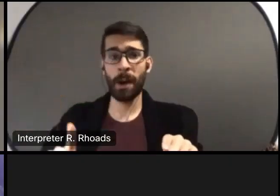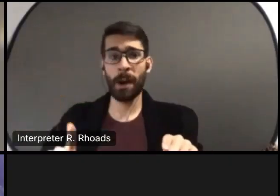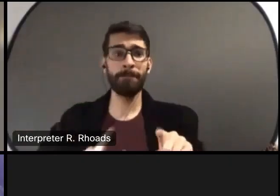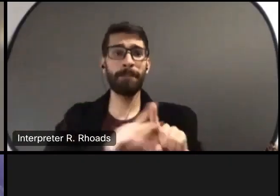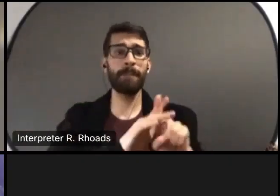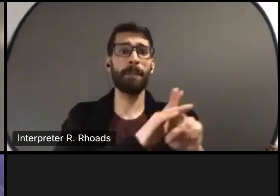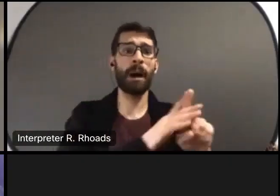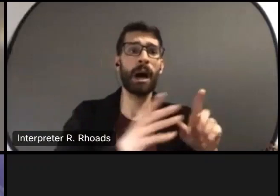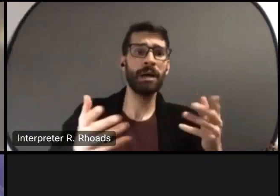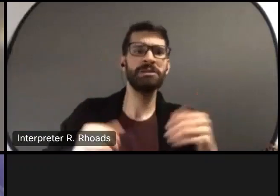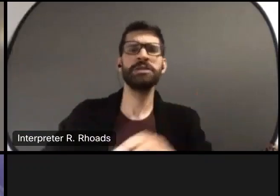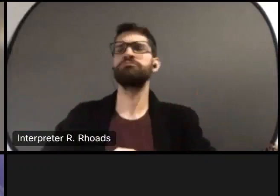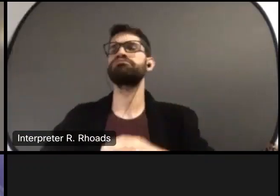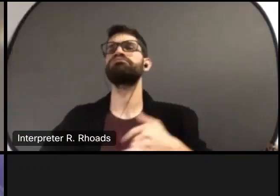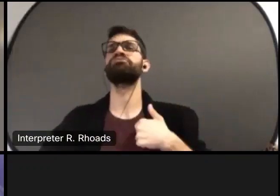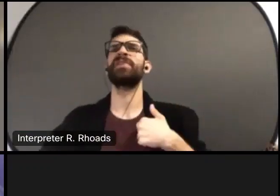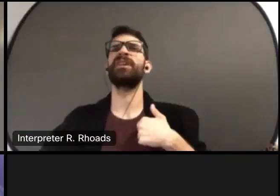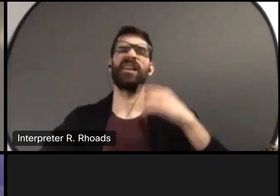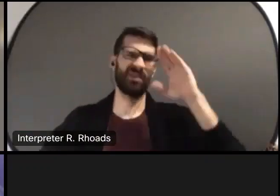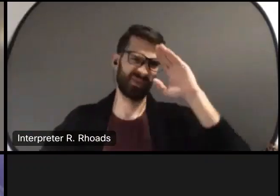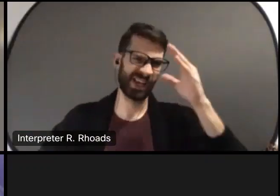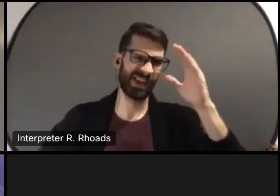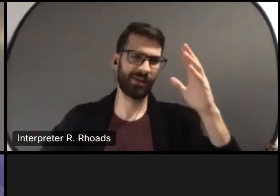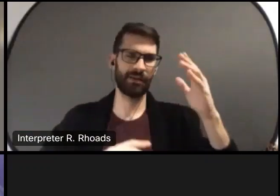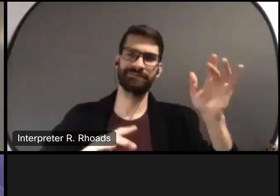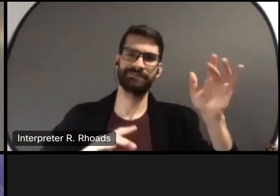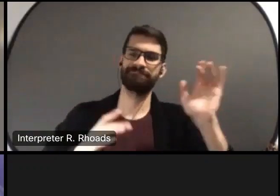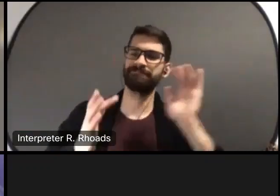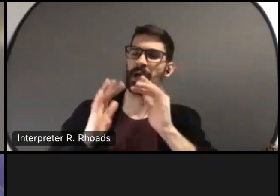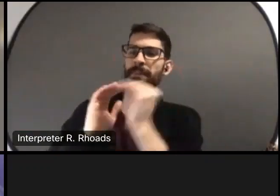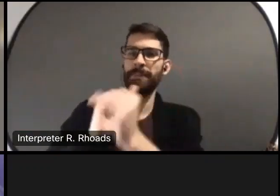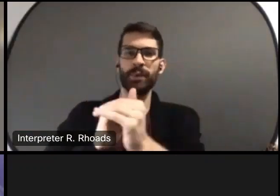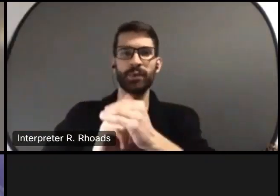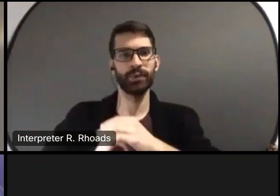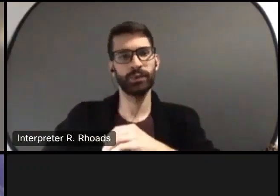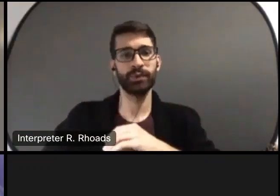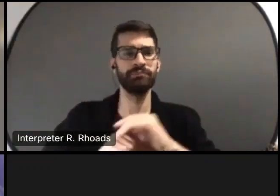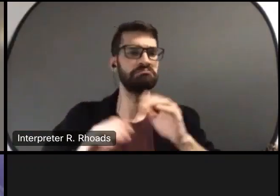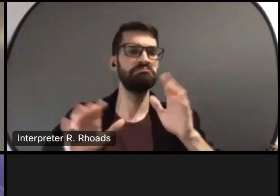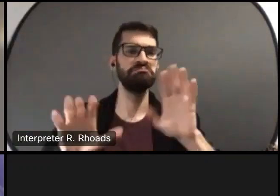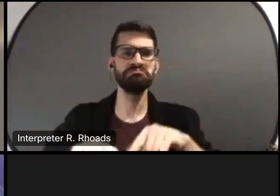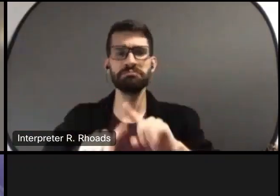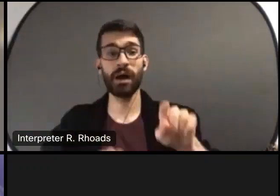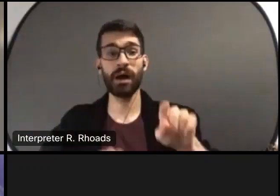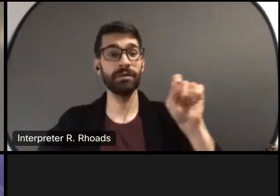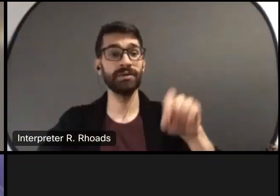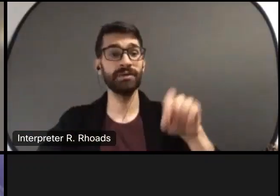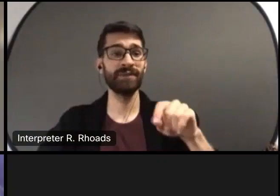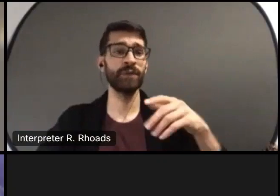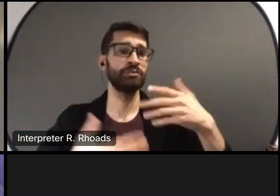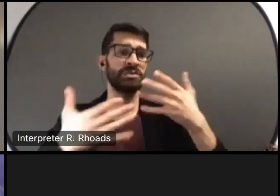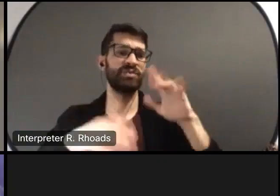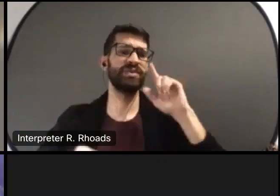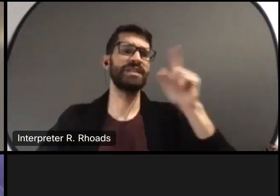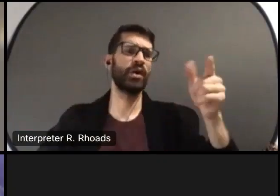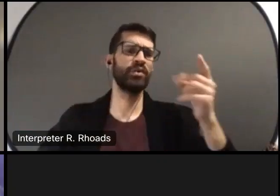will send somebody an email and otherwise. I will look forward to seeing you guys on January 2nd.